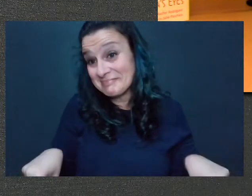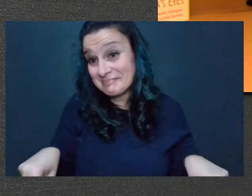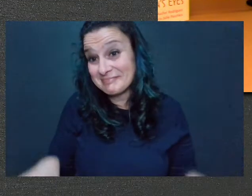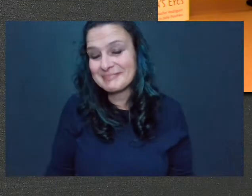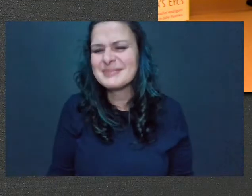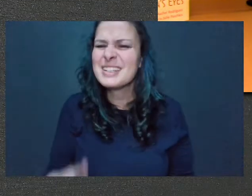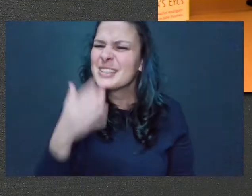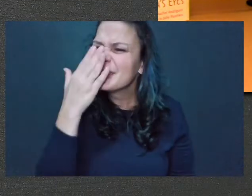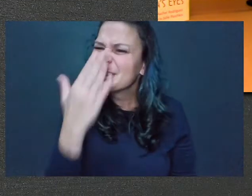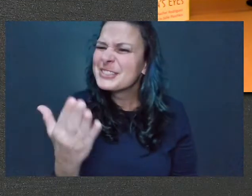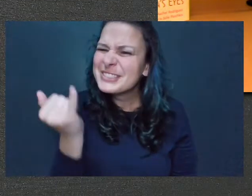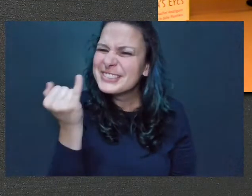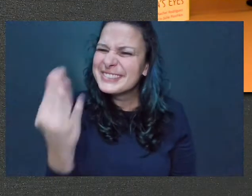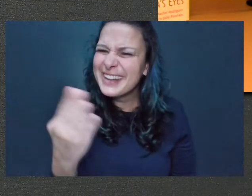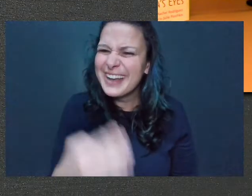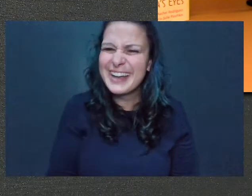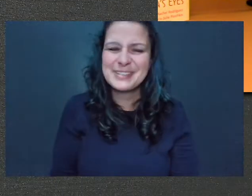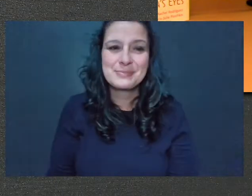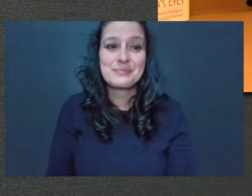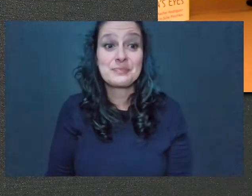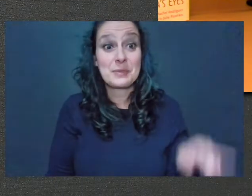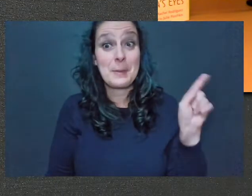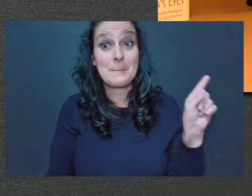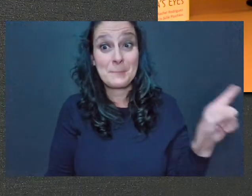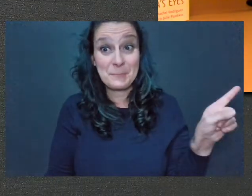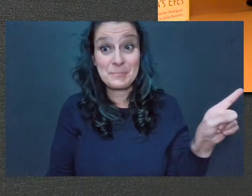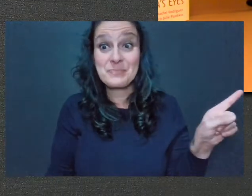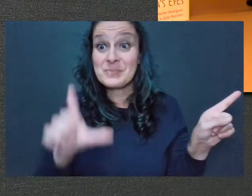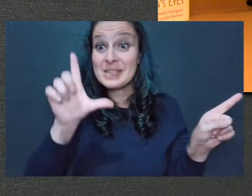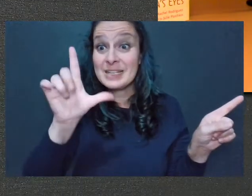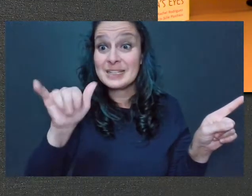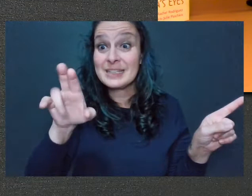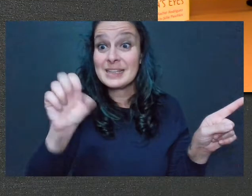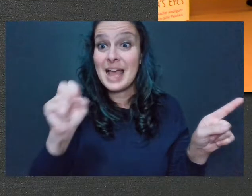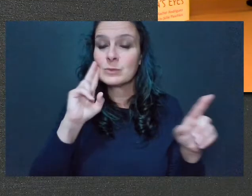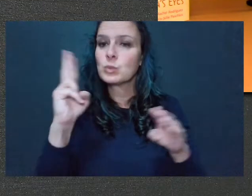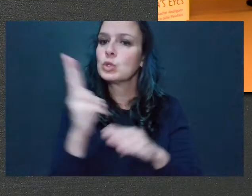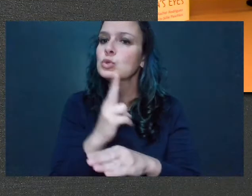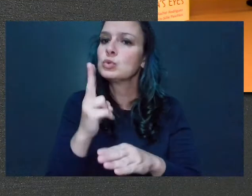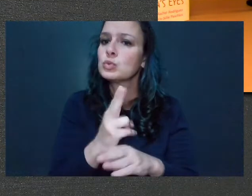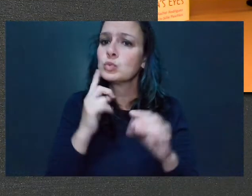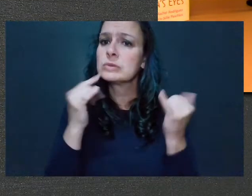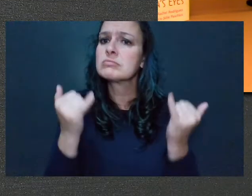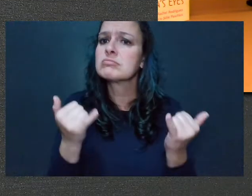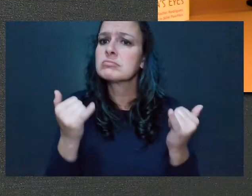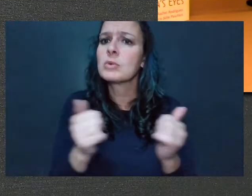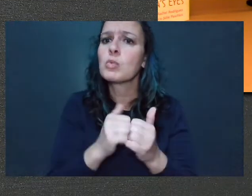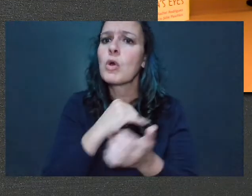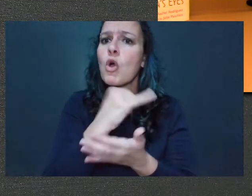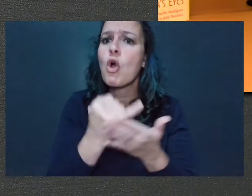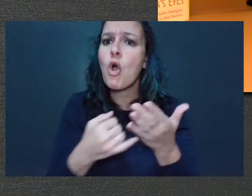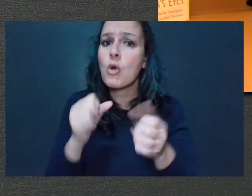Good job, so, these are the lines we're going to use with our artwork today.